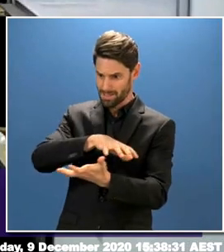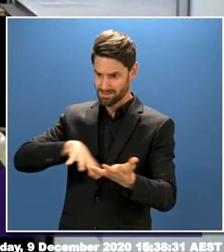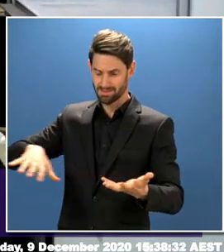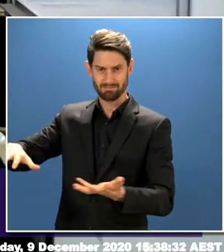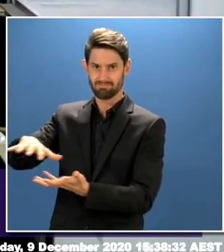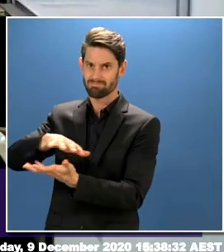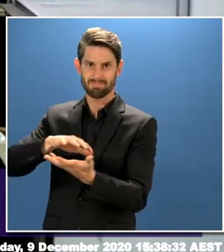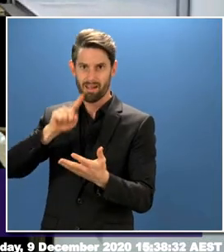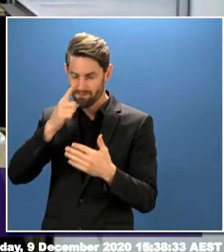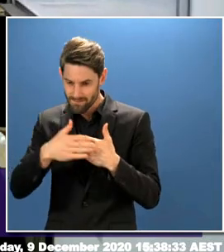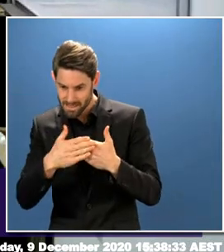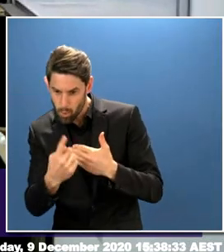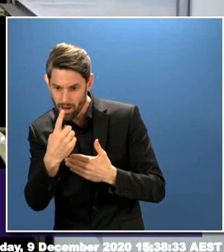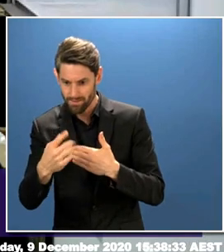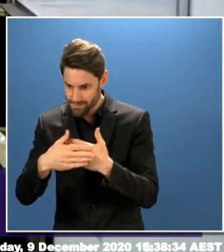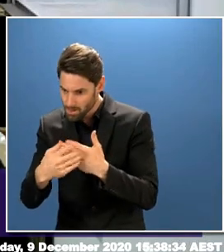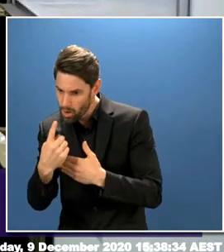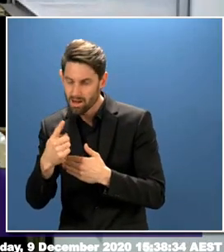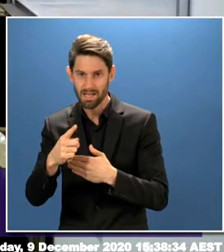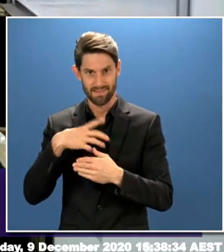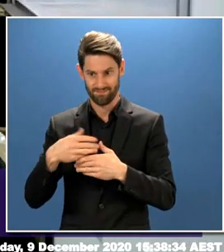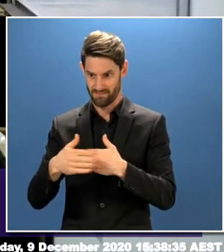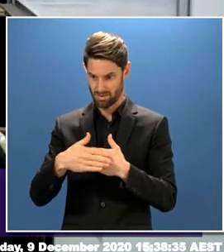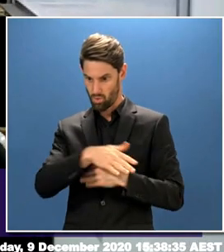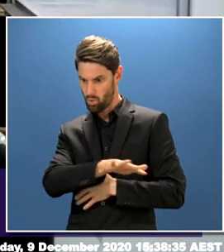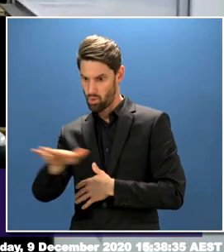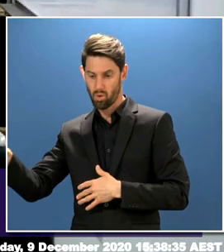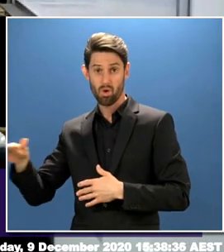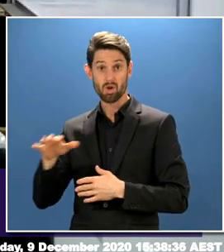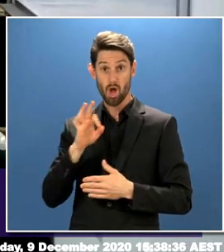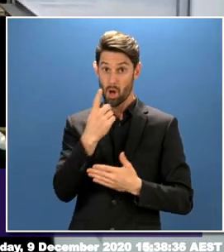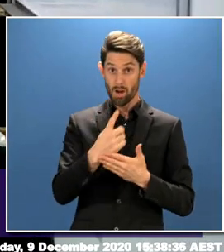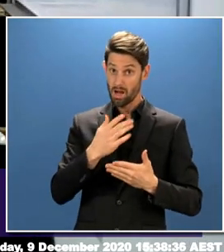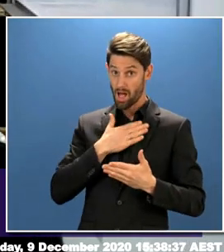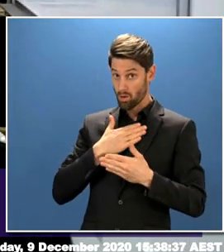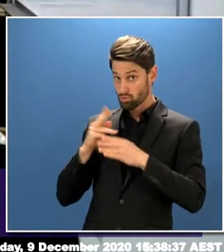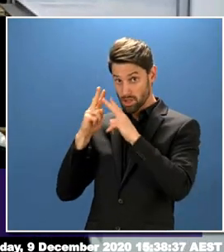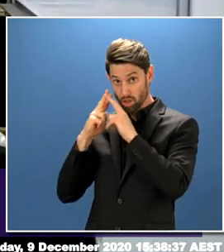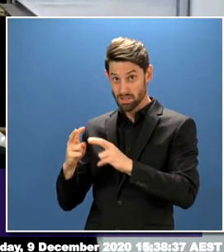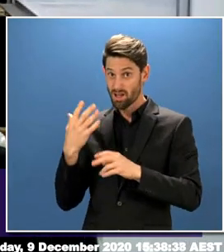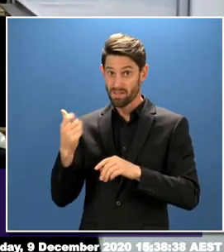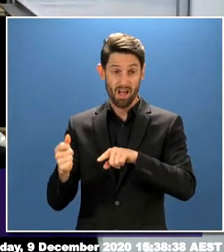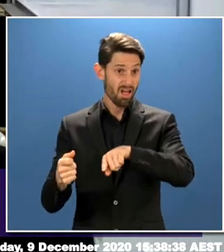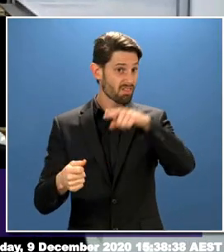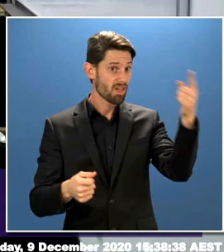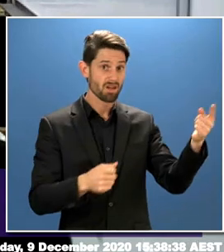And, as I've mentioned, this is not just our research, this has been quite a number of years of research both here and internationally that have